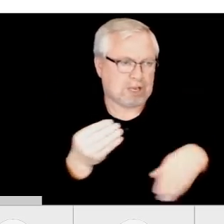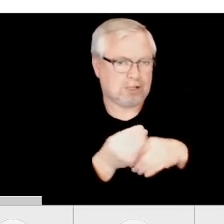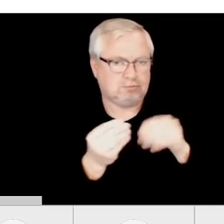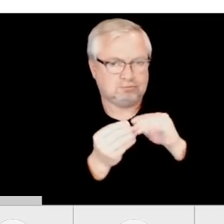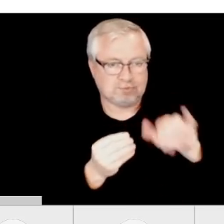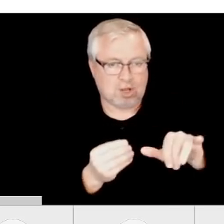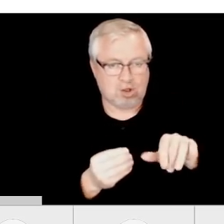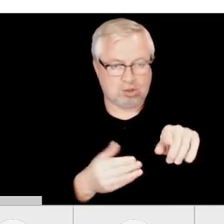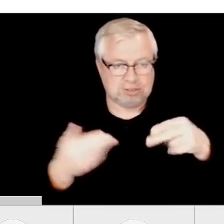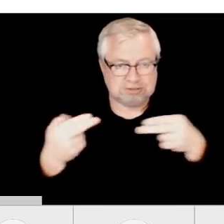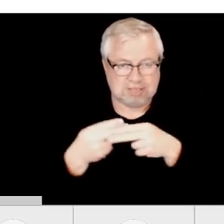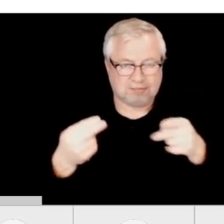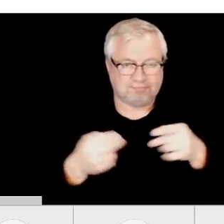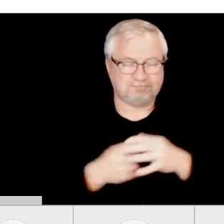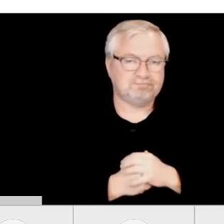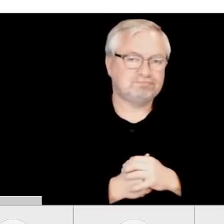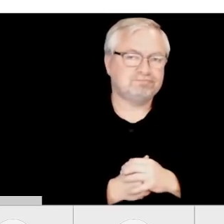Again don't take that as a recommendation.